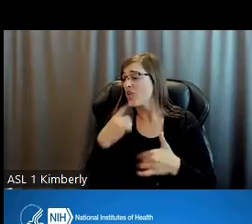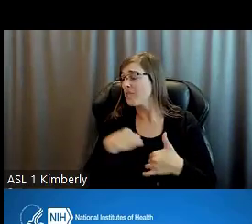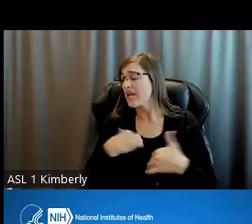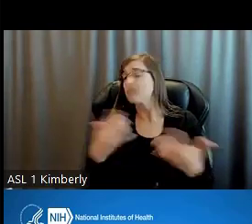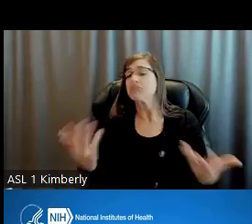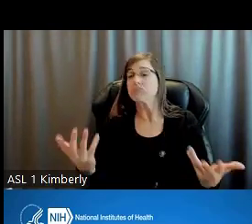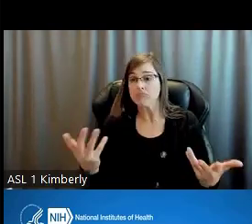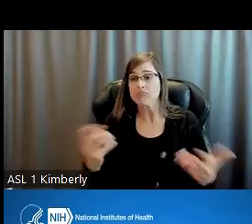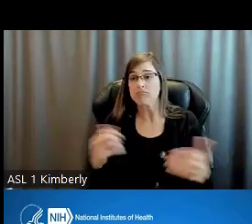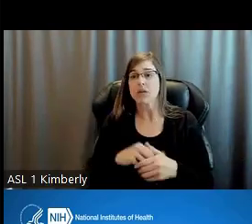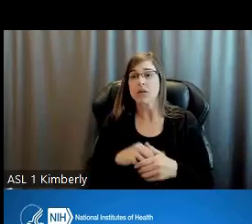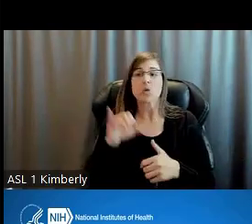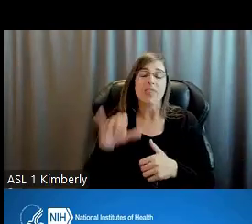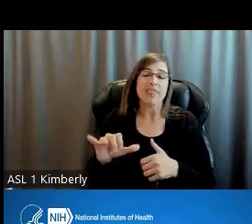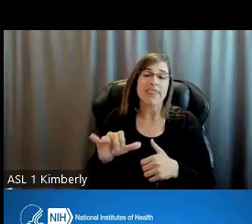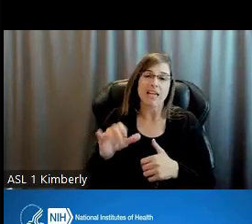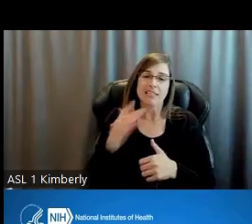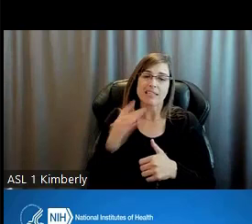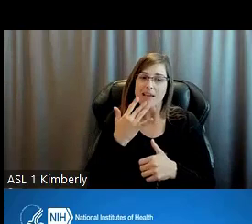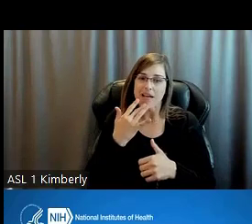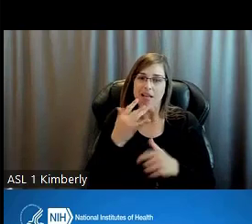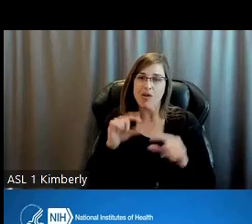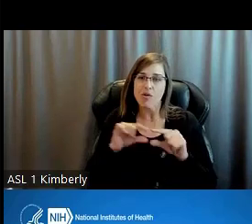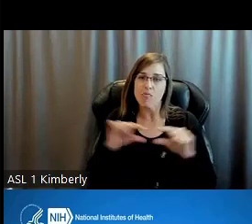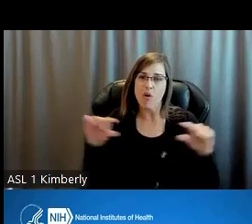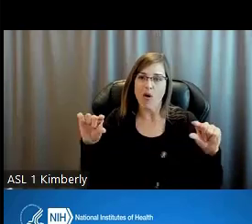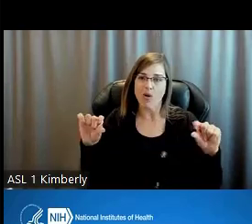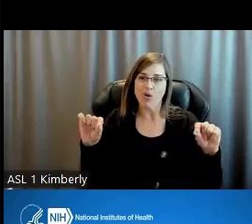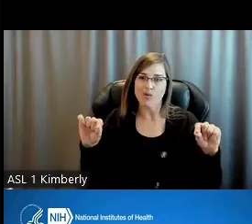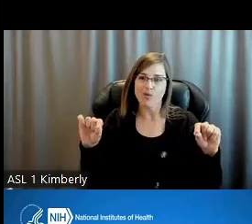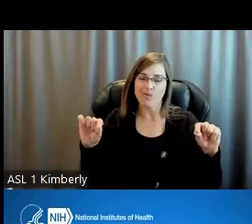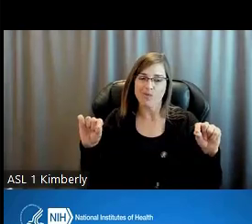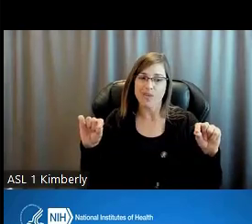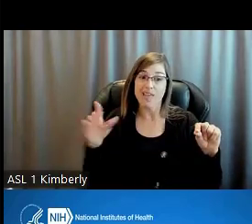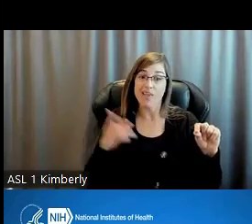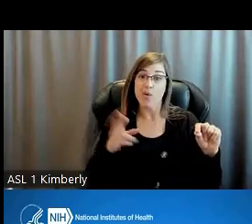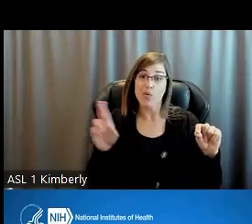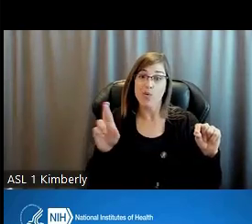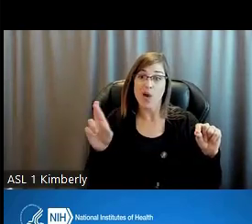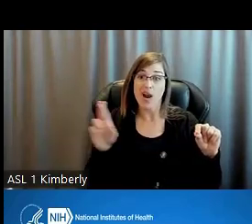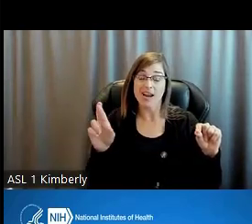So that will be the colored bar across the top. Then on the right, if you say, "You know what?